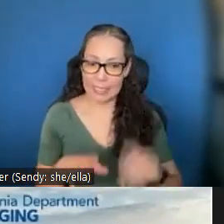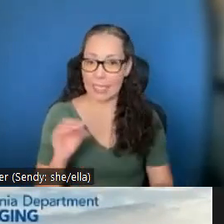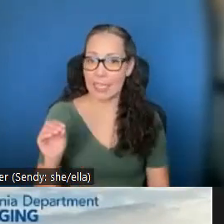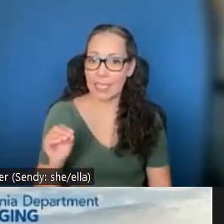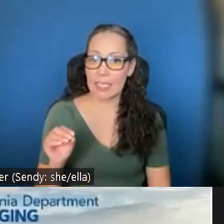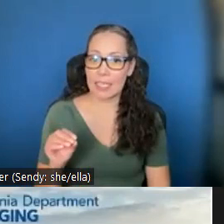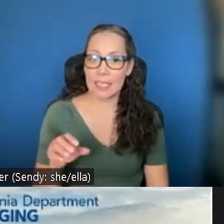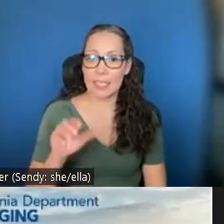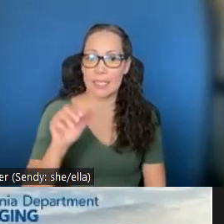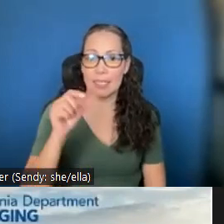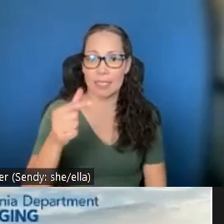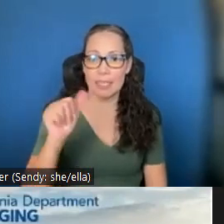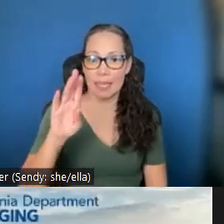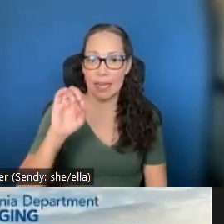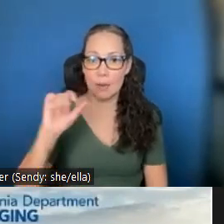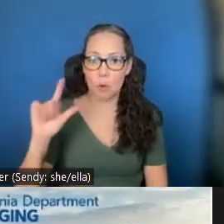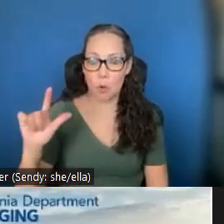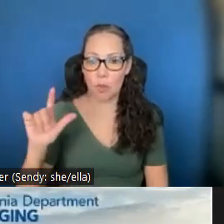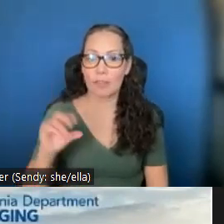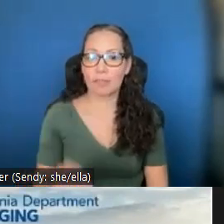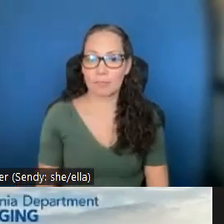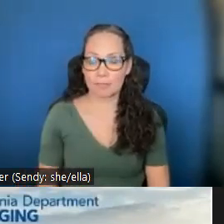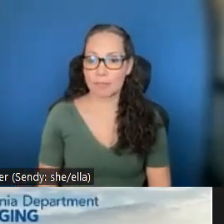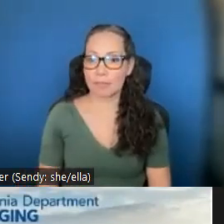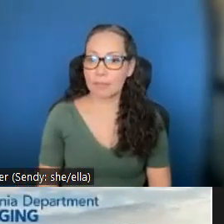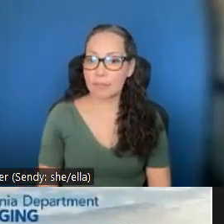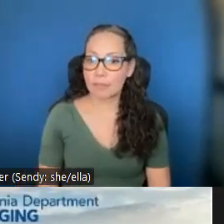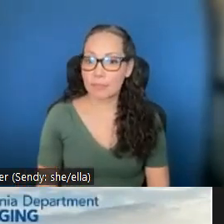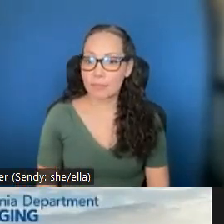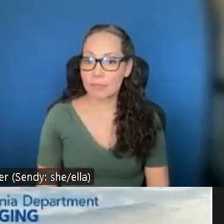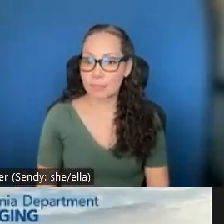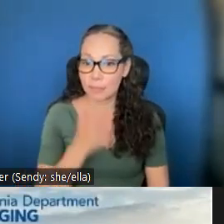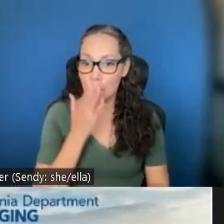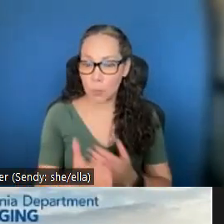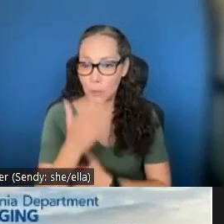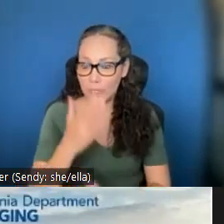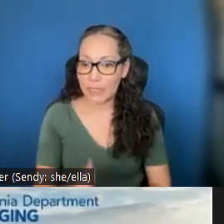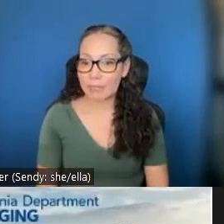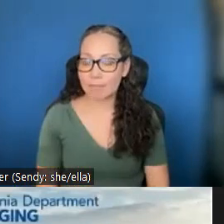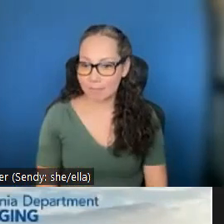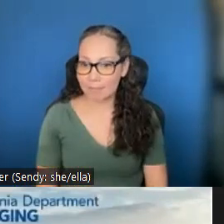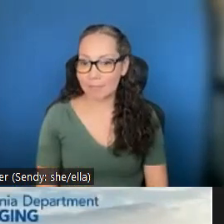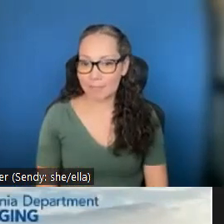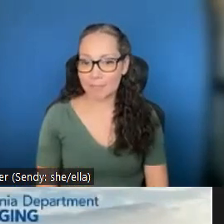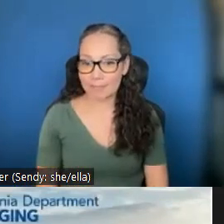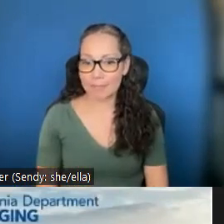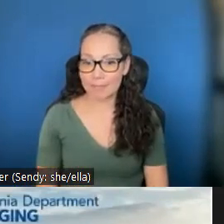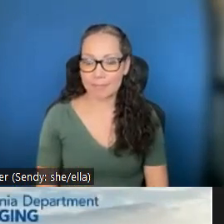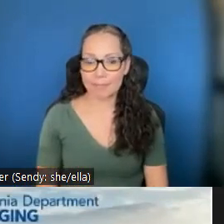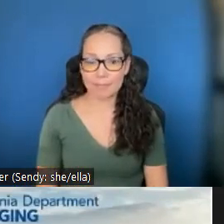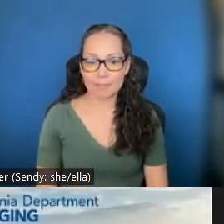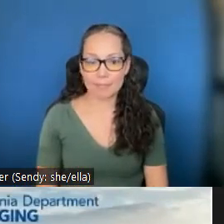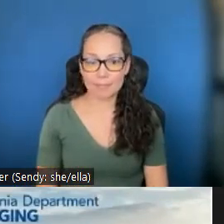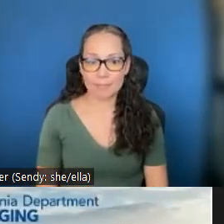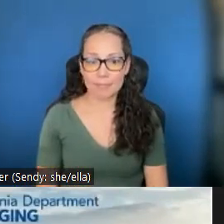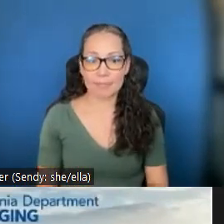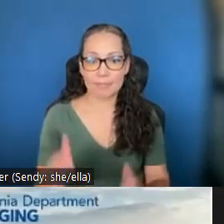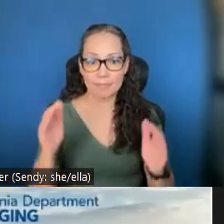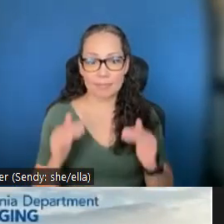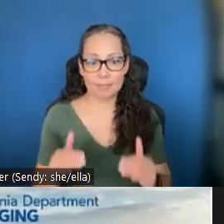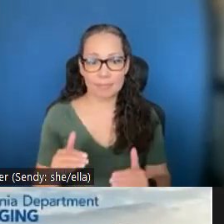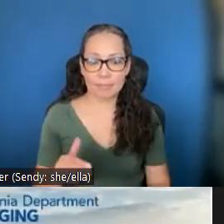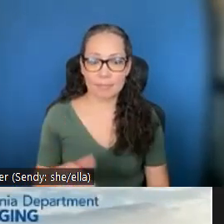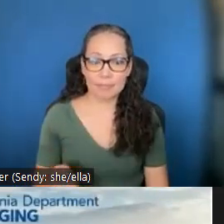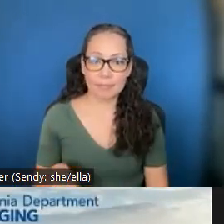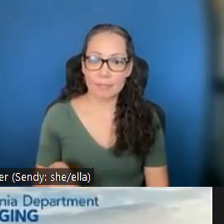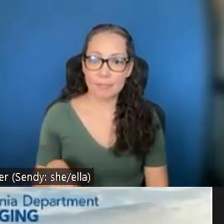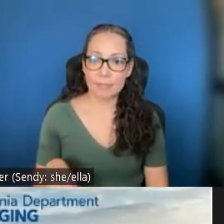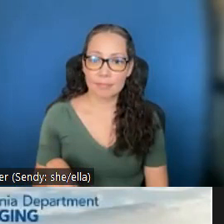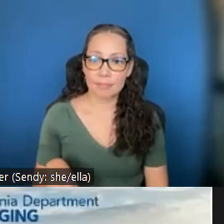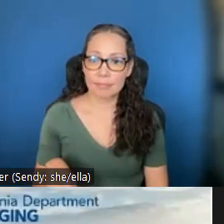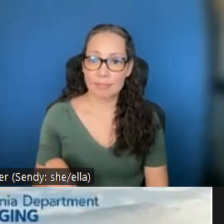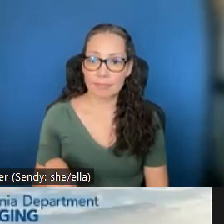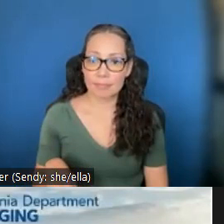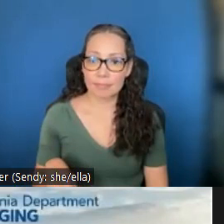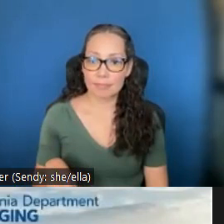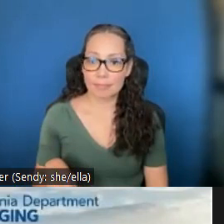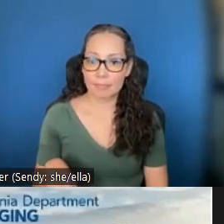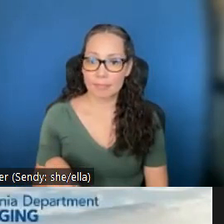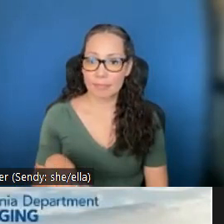Center good morning uh good morning Gabriel uh next we have Helen Lopez I I'm here um and I